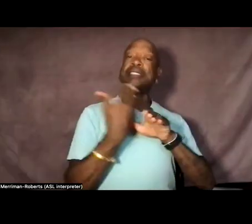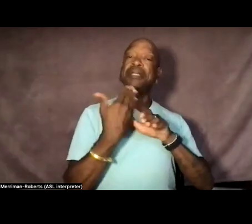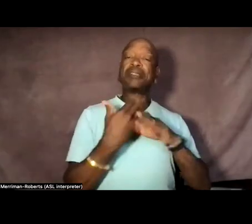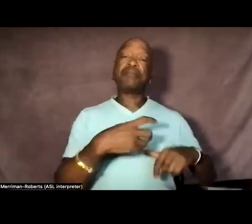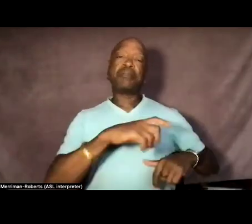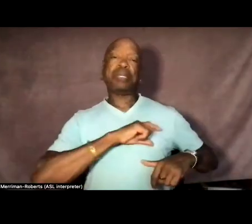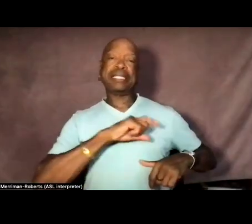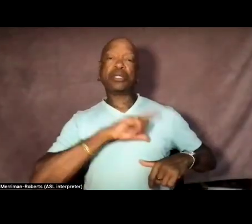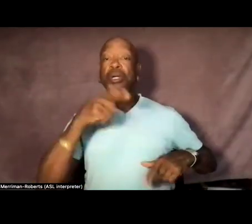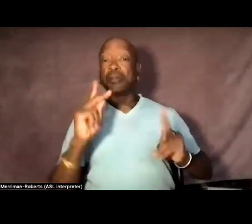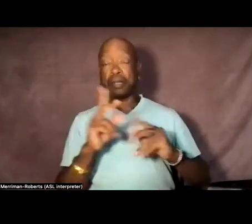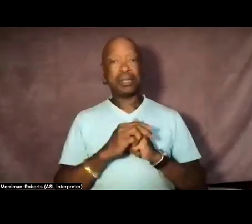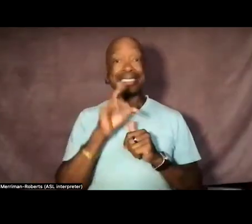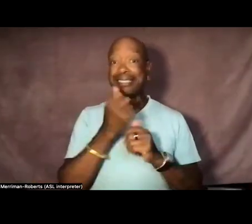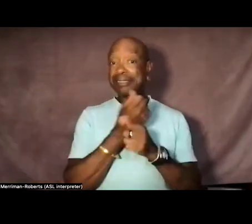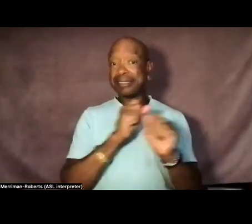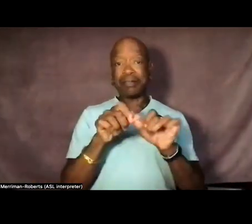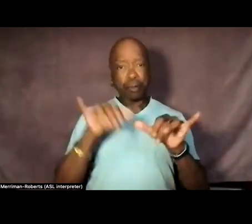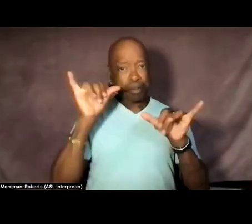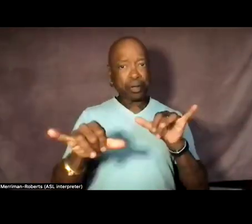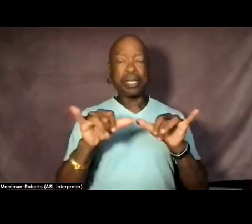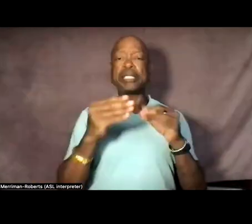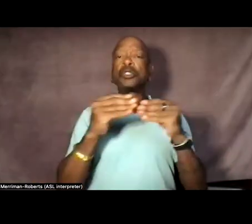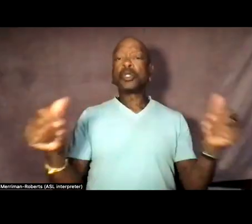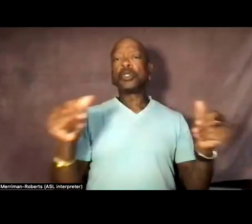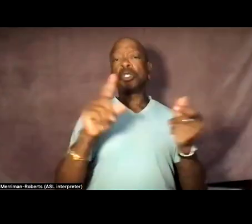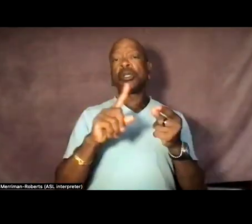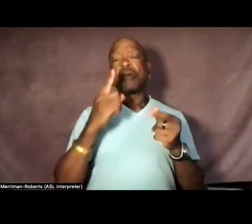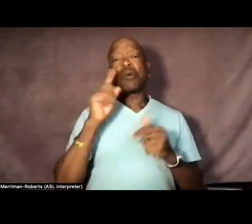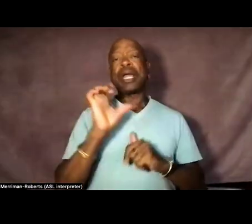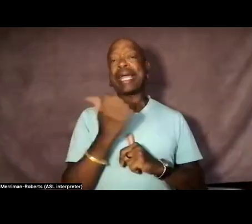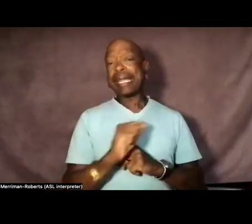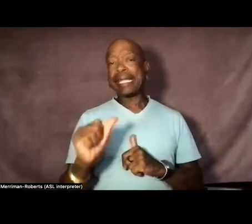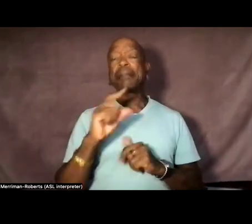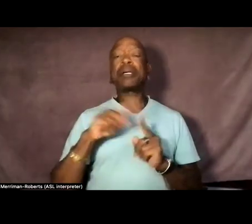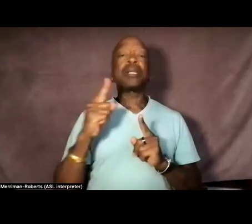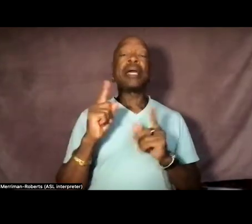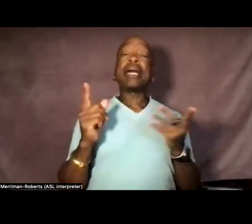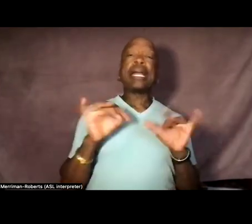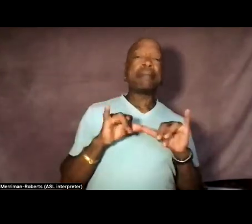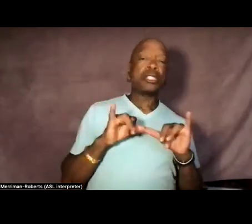nor permanent solution for any of us but a measure that may be needed for some in certain context